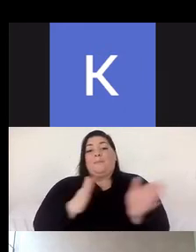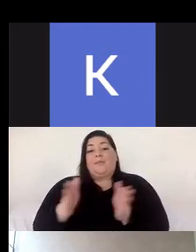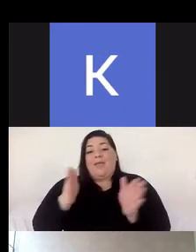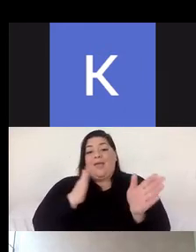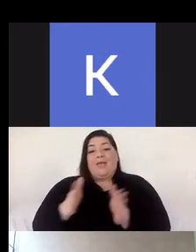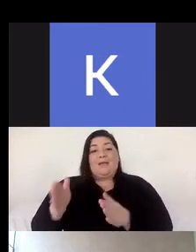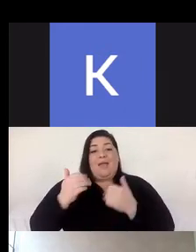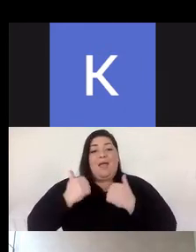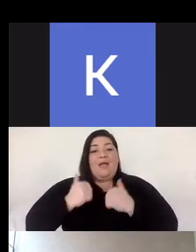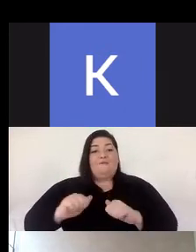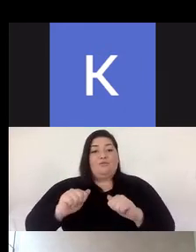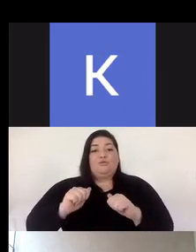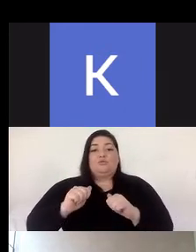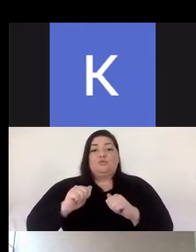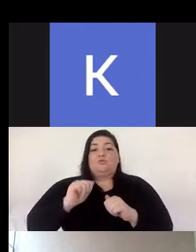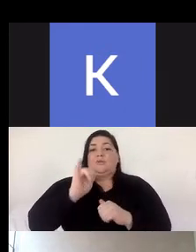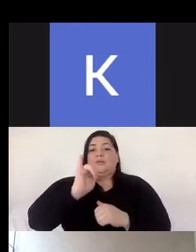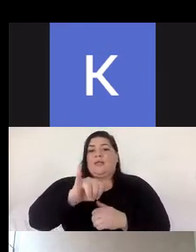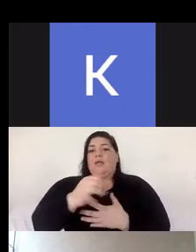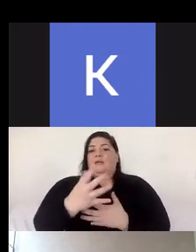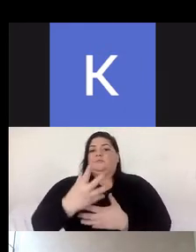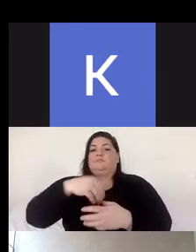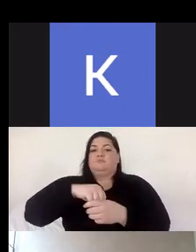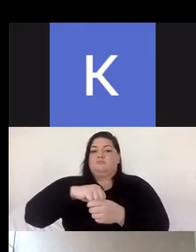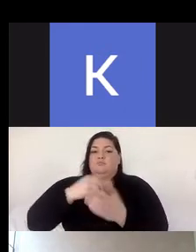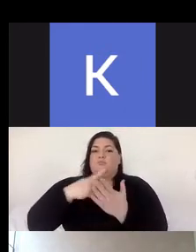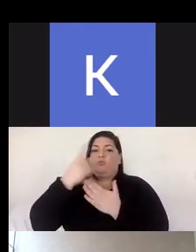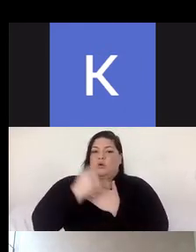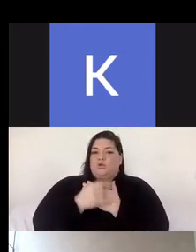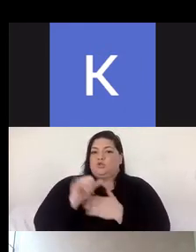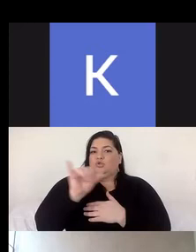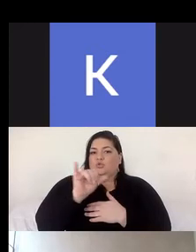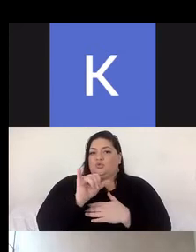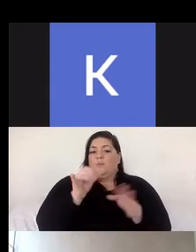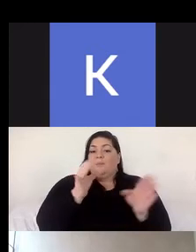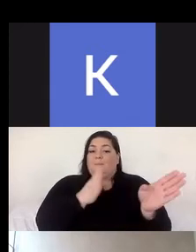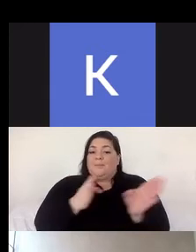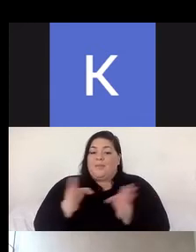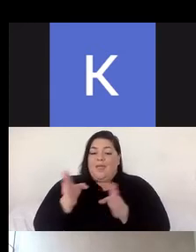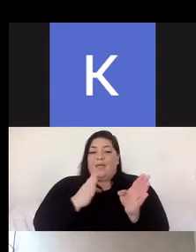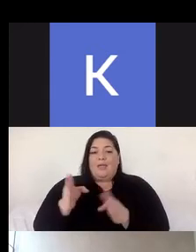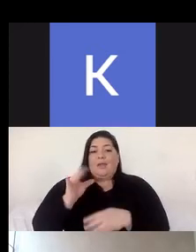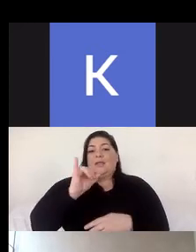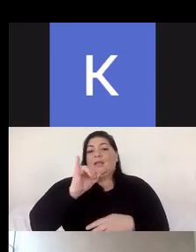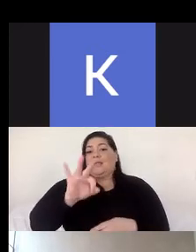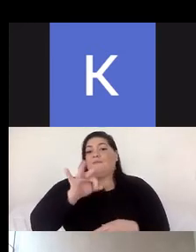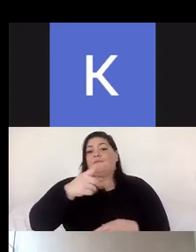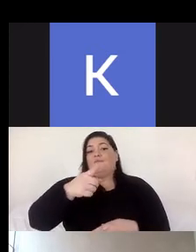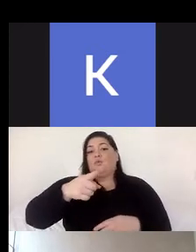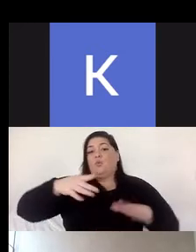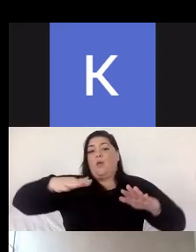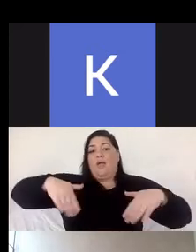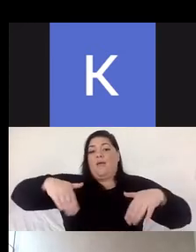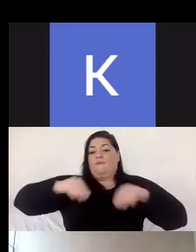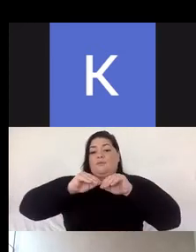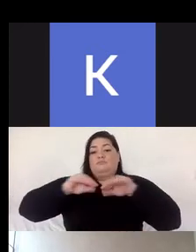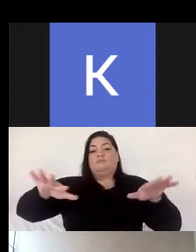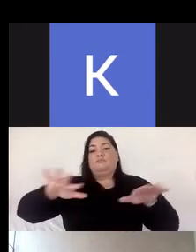So this is part of the project is to plan it. So if you haven't deployed your full budget--